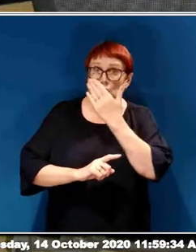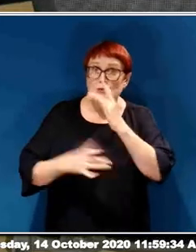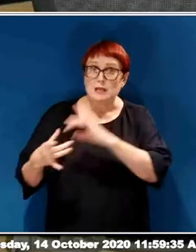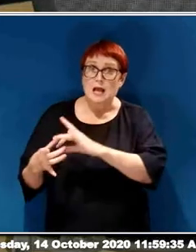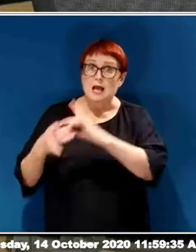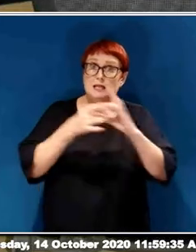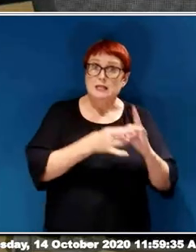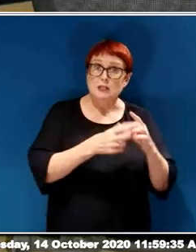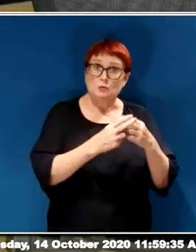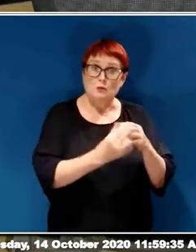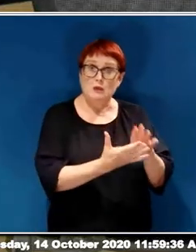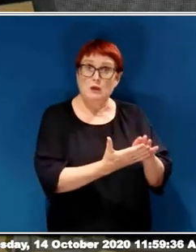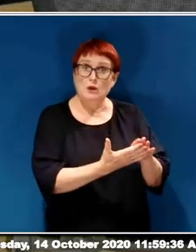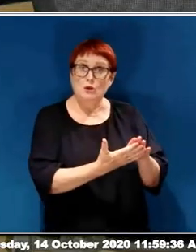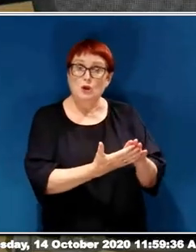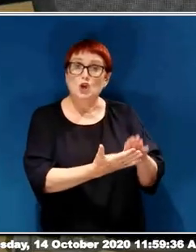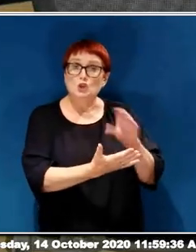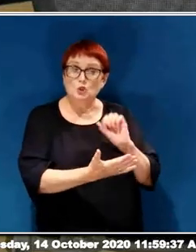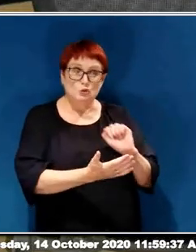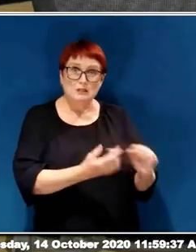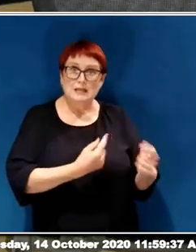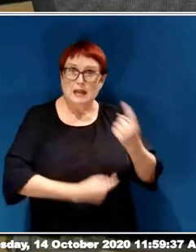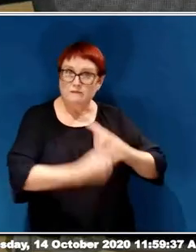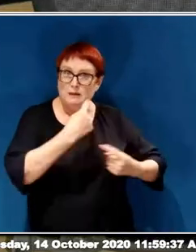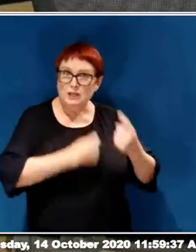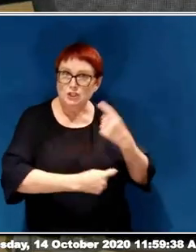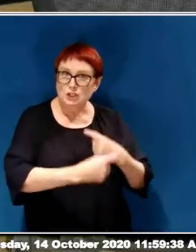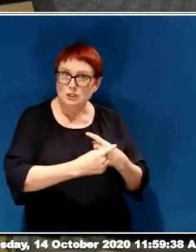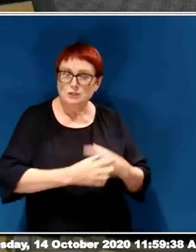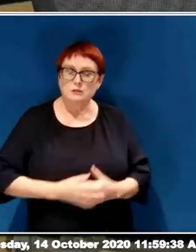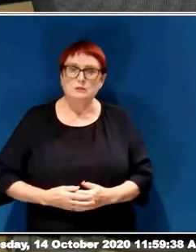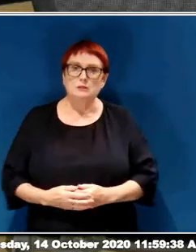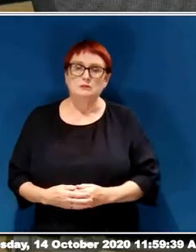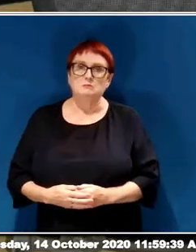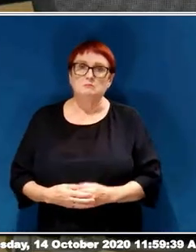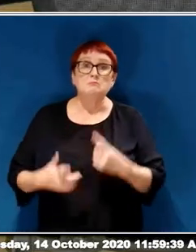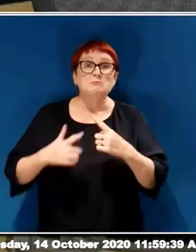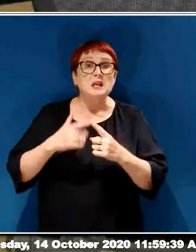For example, university screening the progress of all students with robust